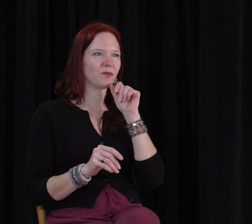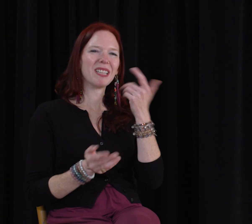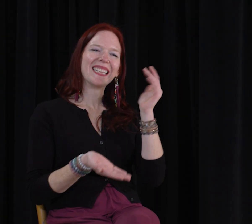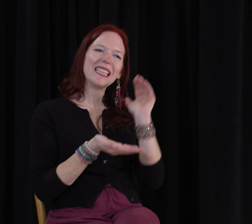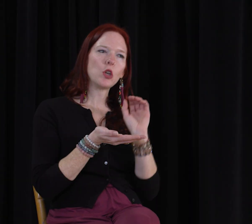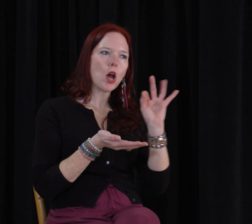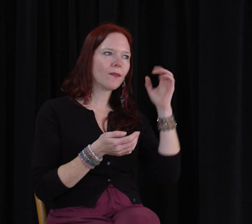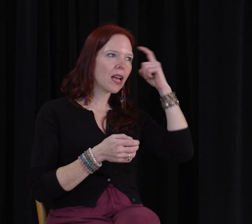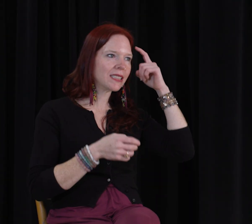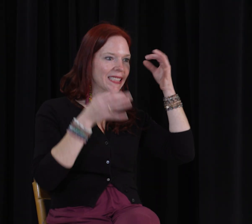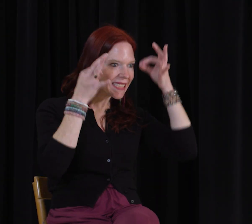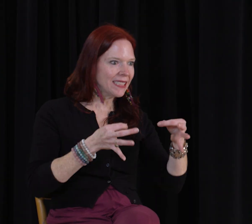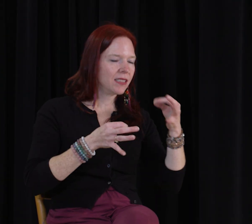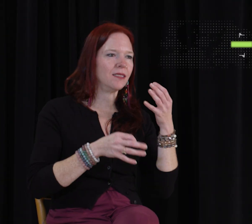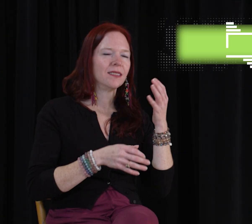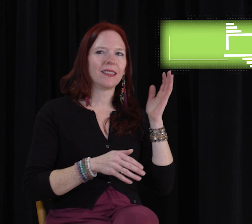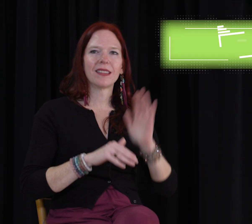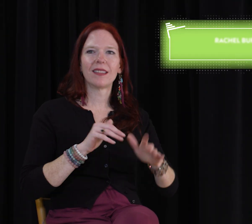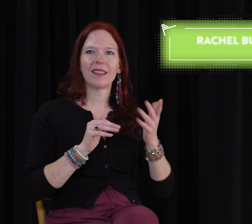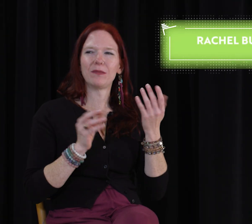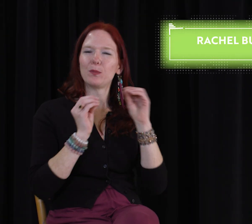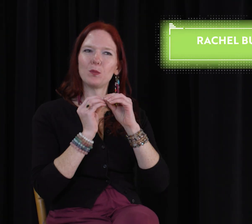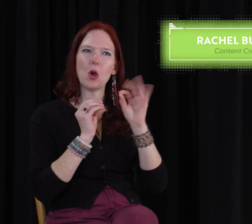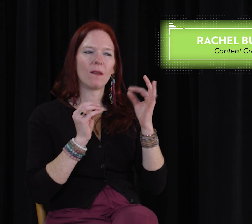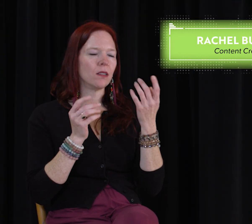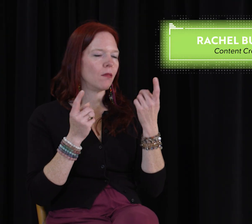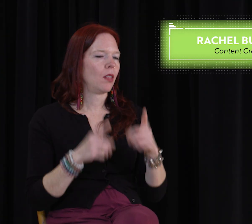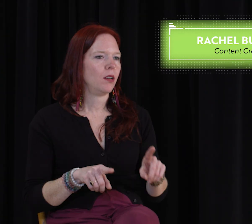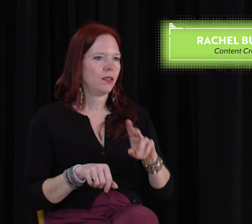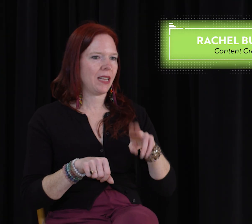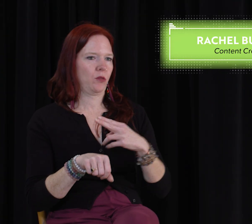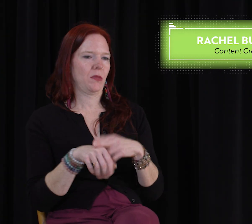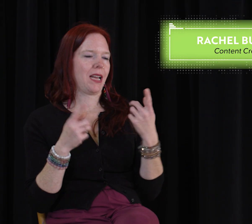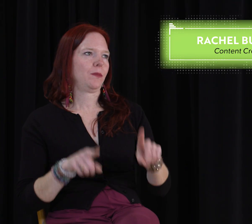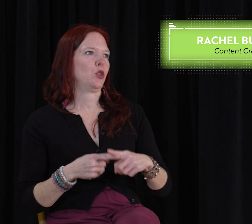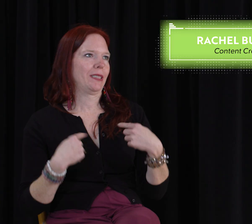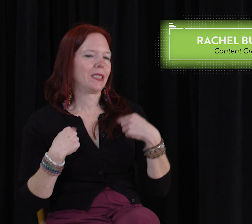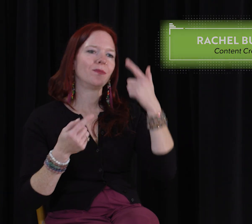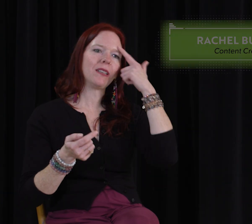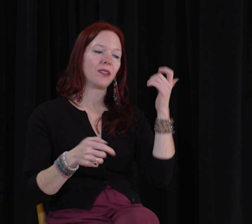It was less of a conscious decision and more something that just naturally happened to me because,